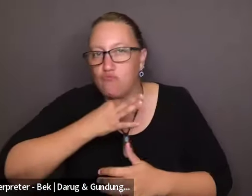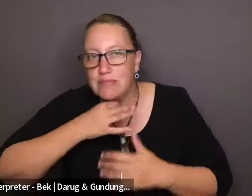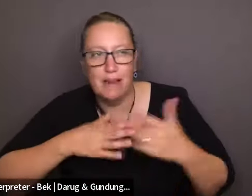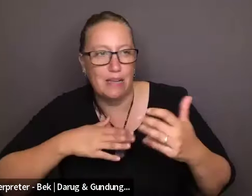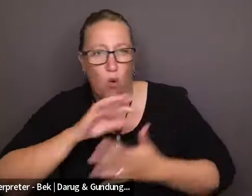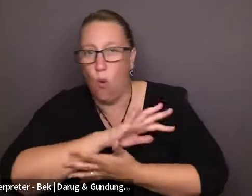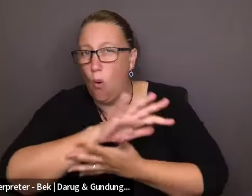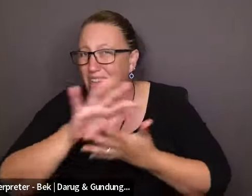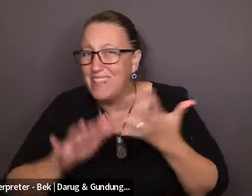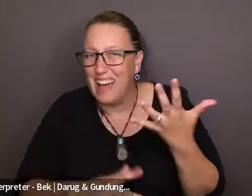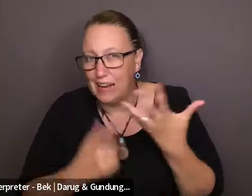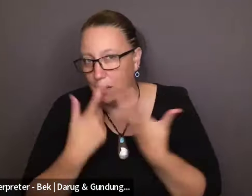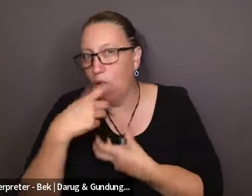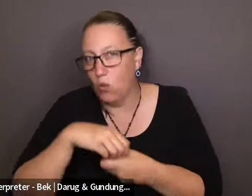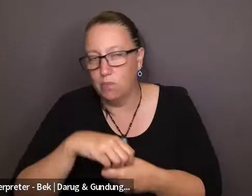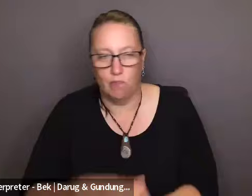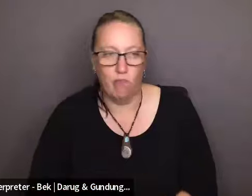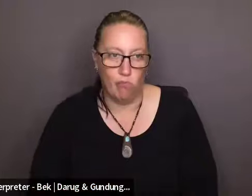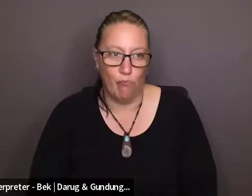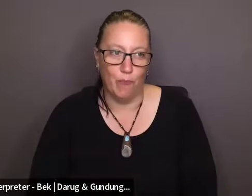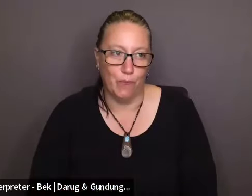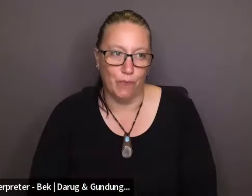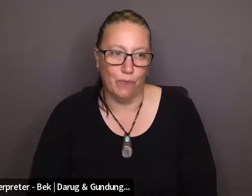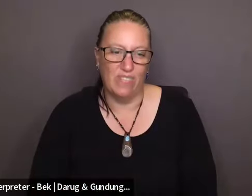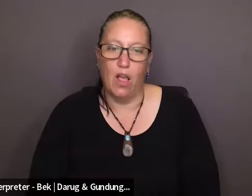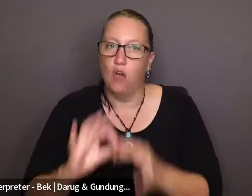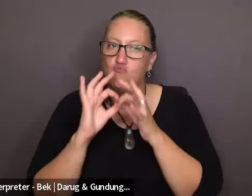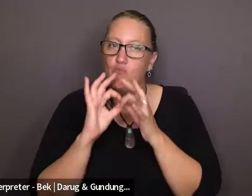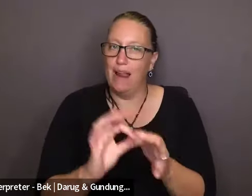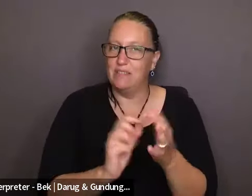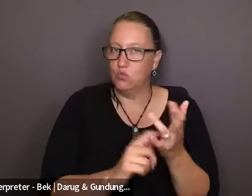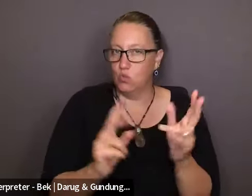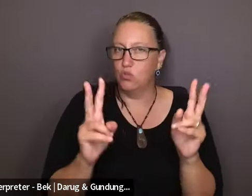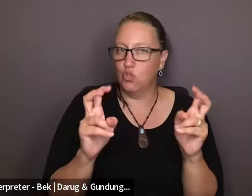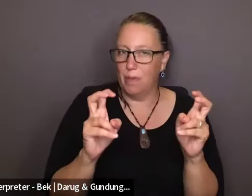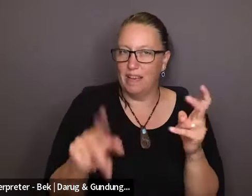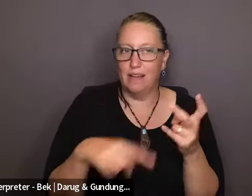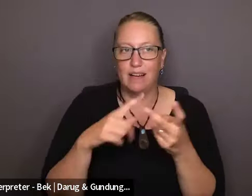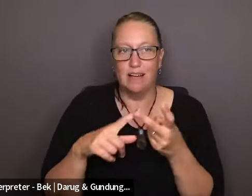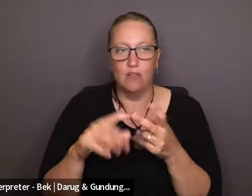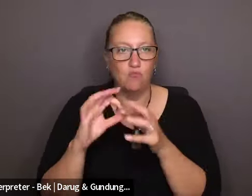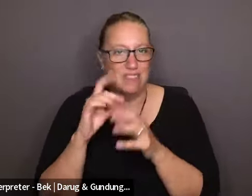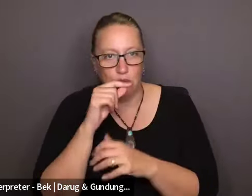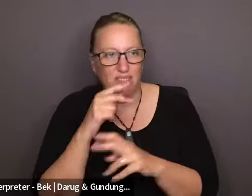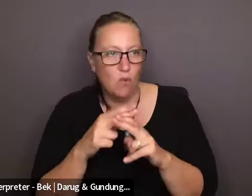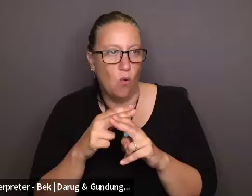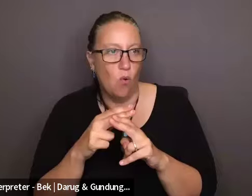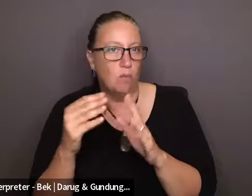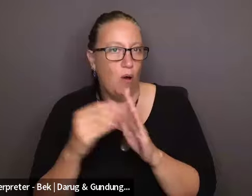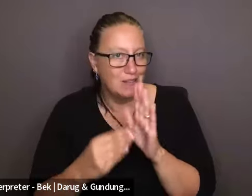to how the methodology, the quality, the leadership, the capacity to deliver, the risk management, et cetera